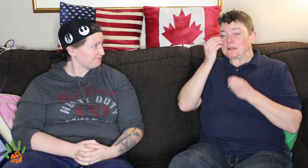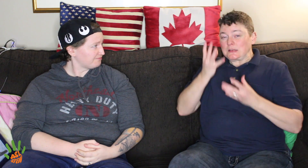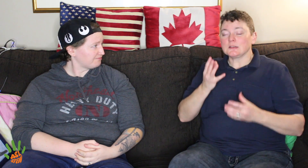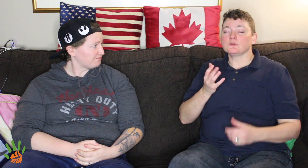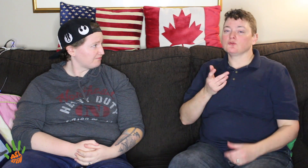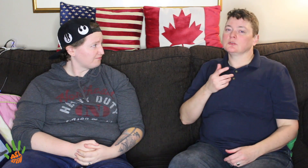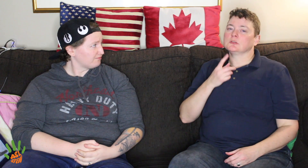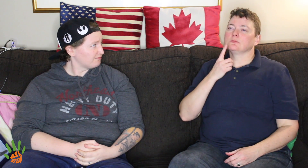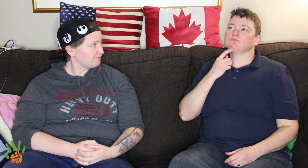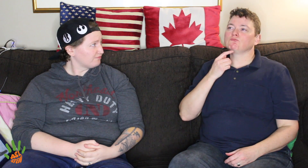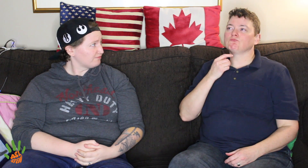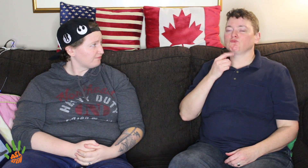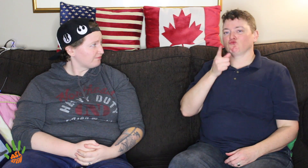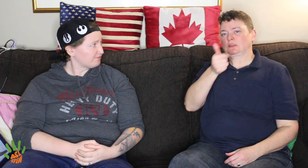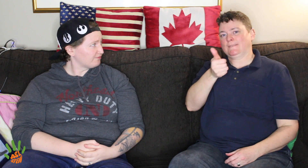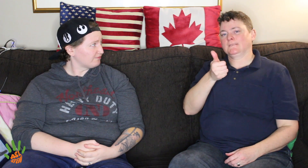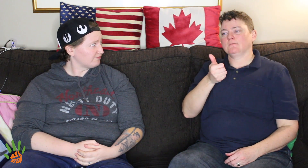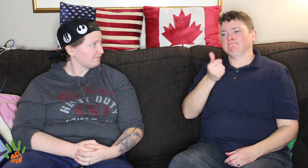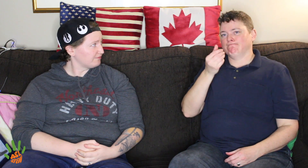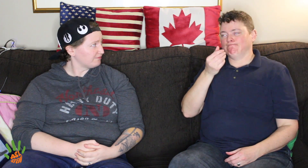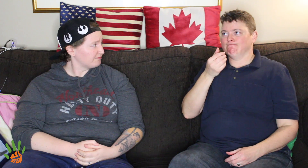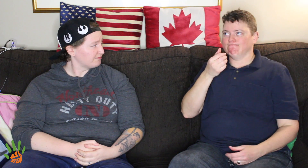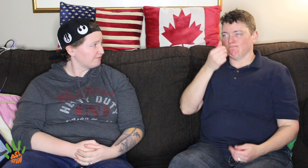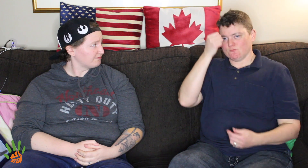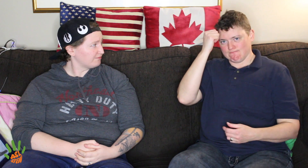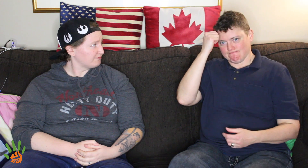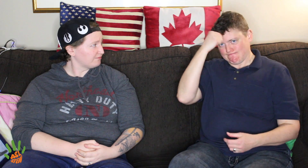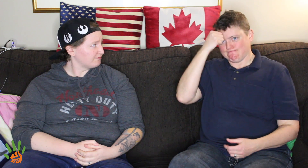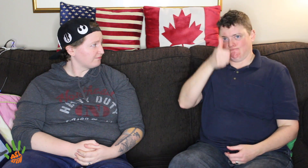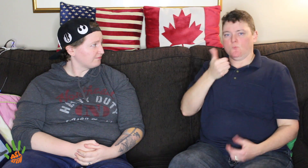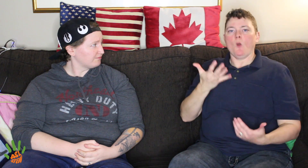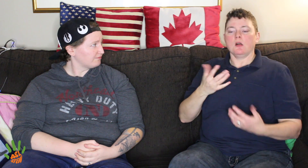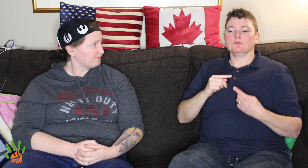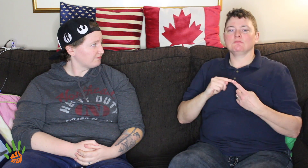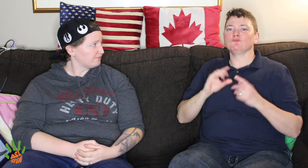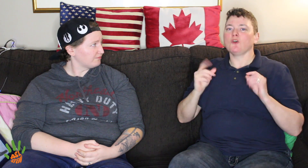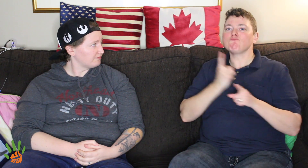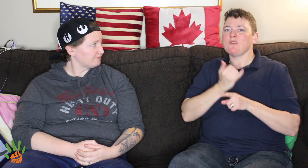Umm, I would say be yourself. Know who you are.